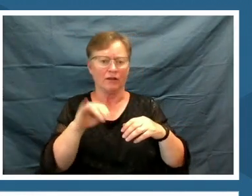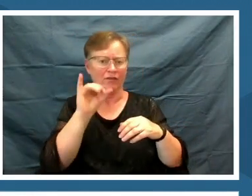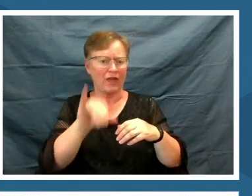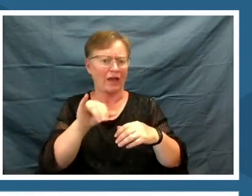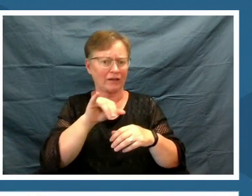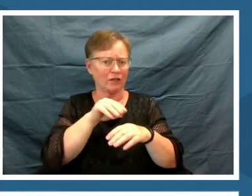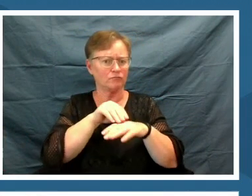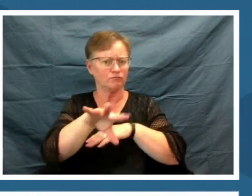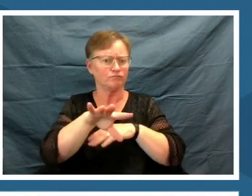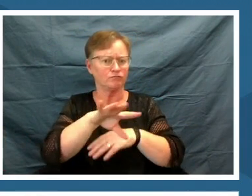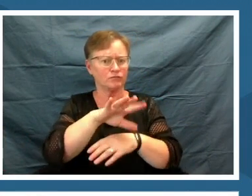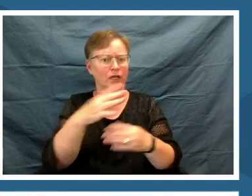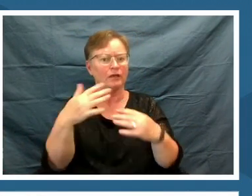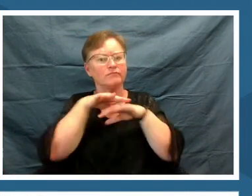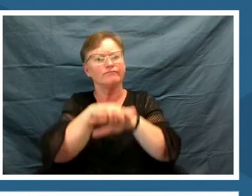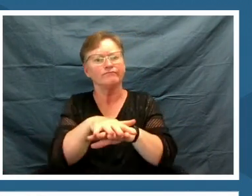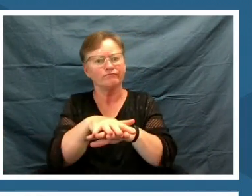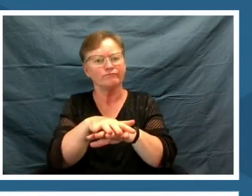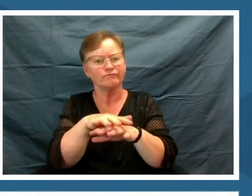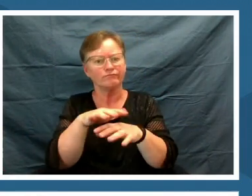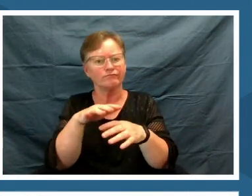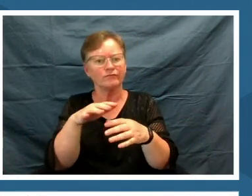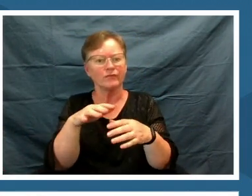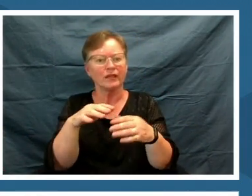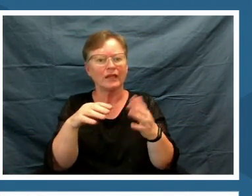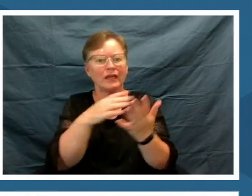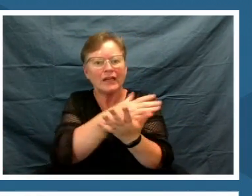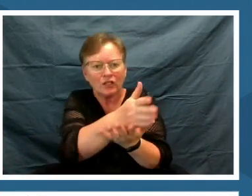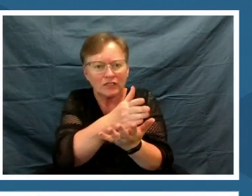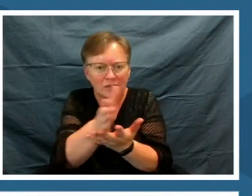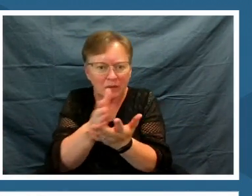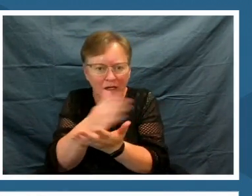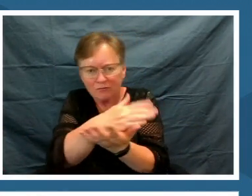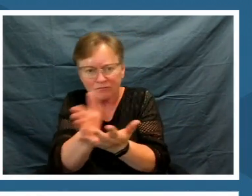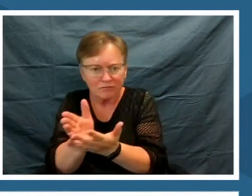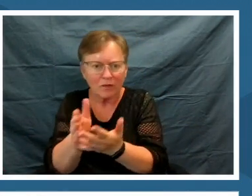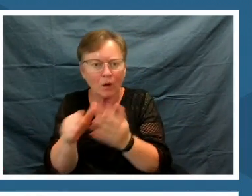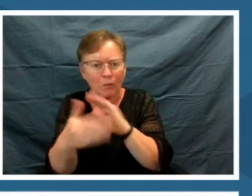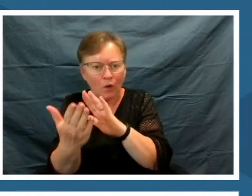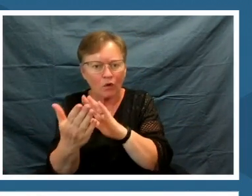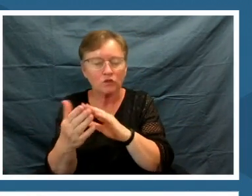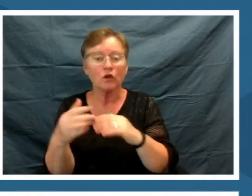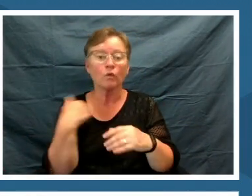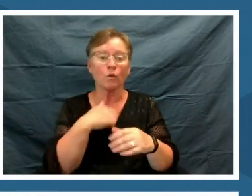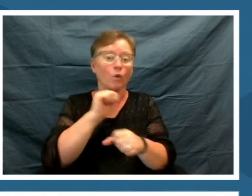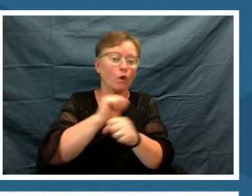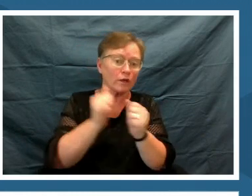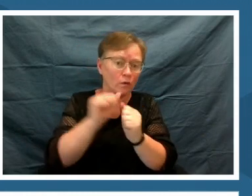other teachers and you know we're working on real world problems but